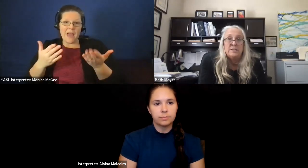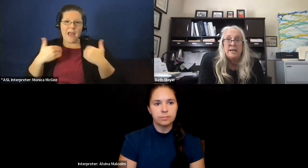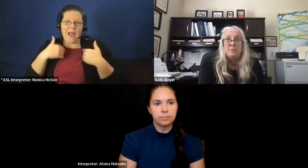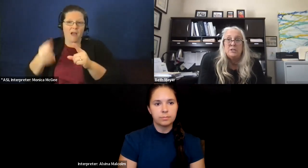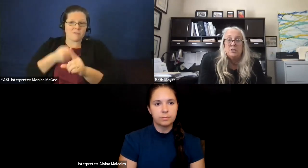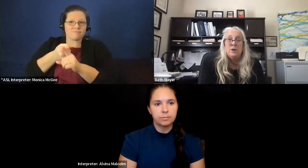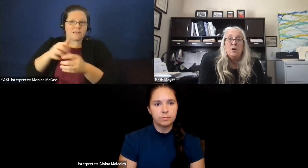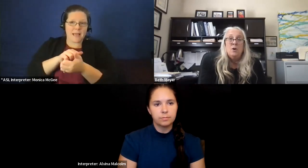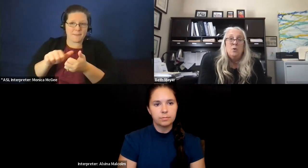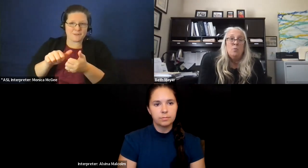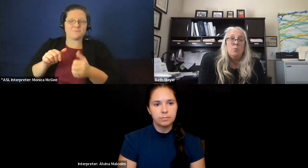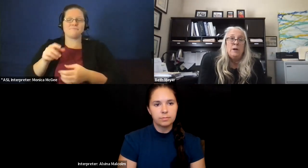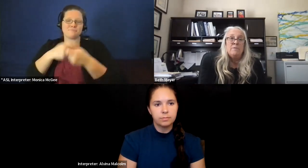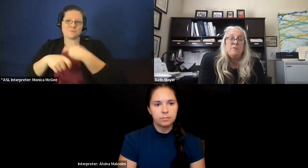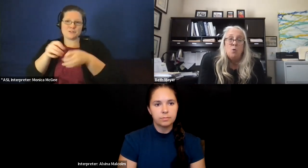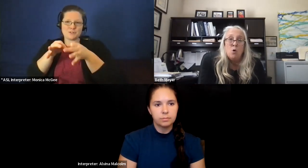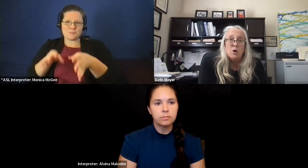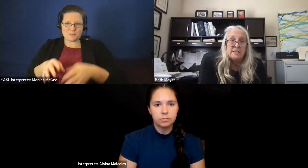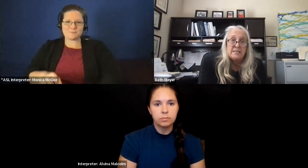Do you have a CIL that's in close